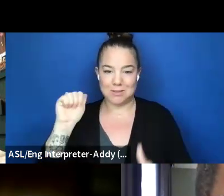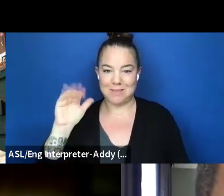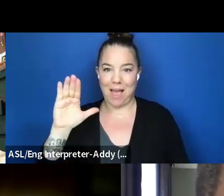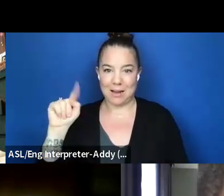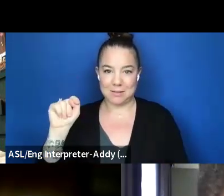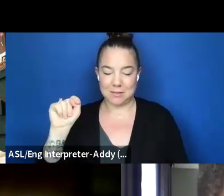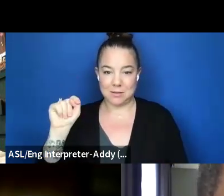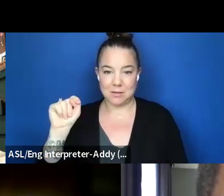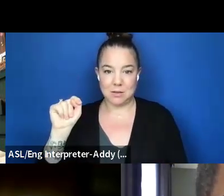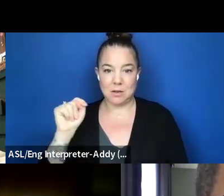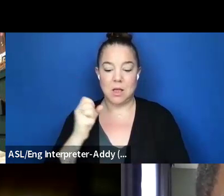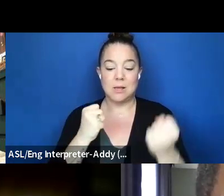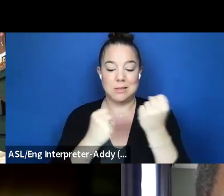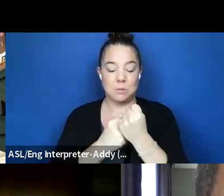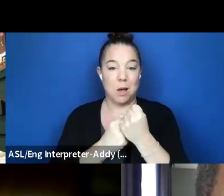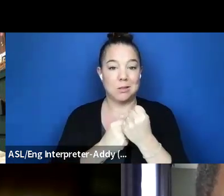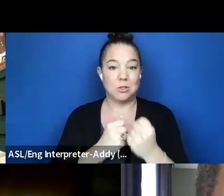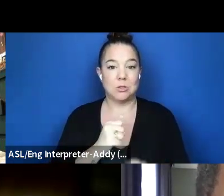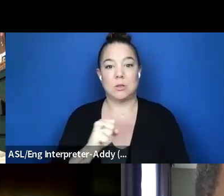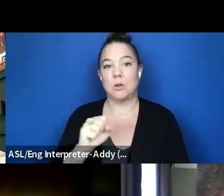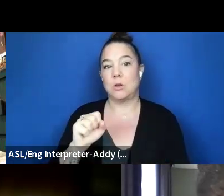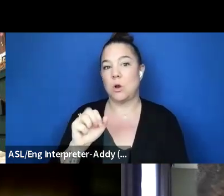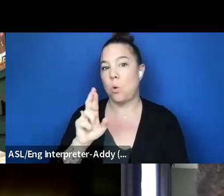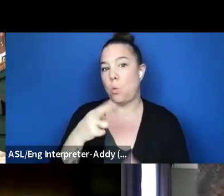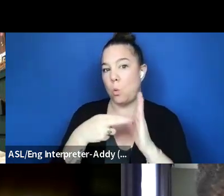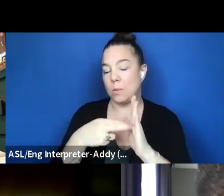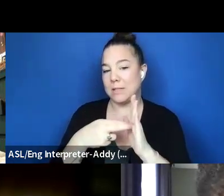Adeleigh Belyeu: sponsored by Representative Panetta out of California.